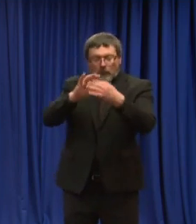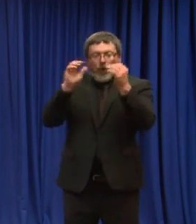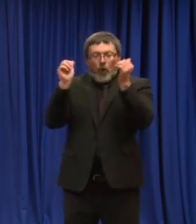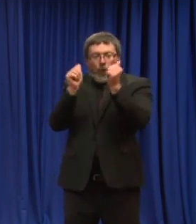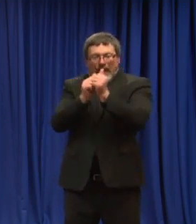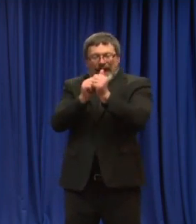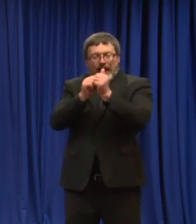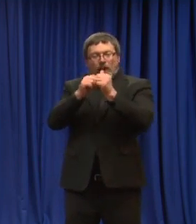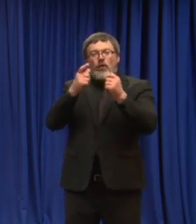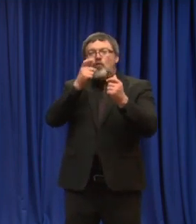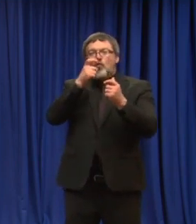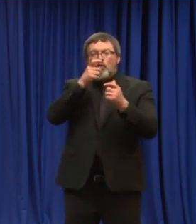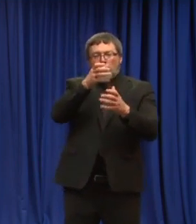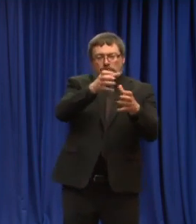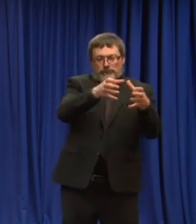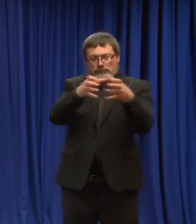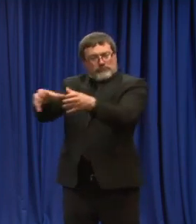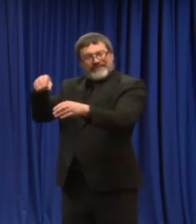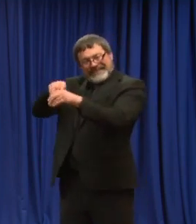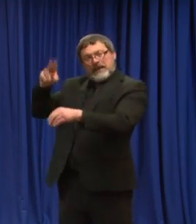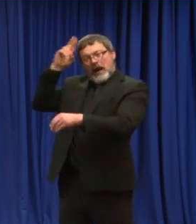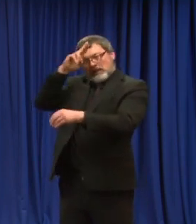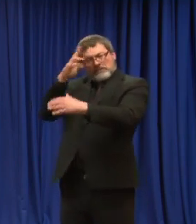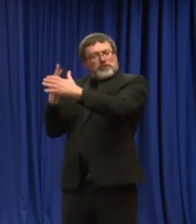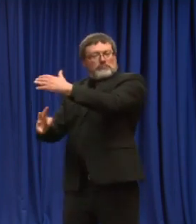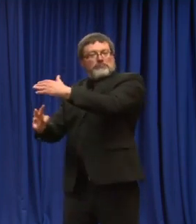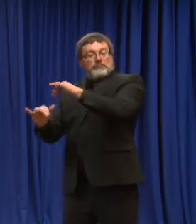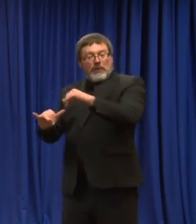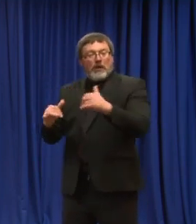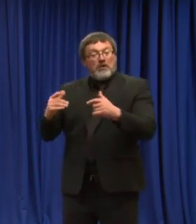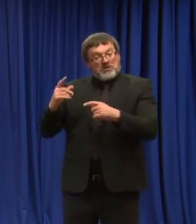SO AGAIN, I THINK THAT THIS DATA.